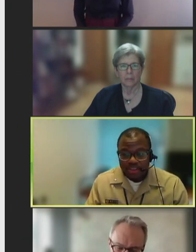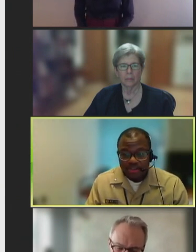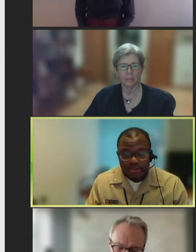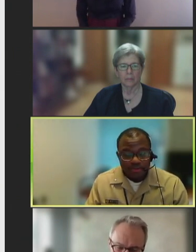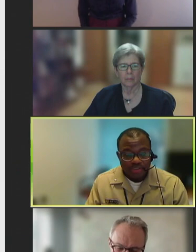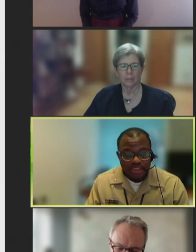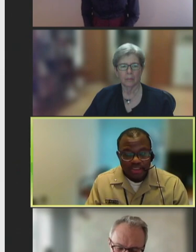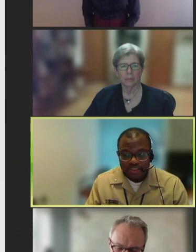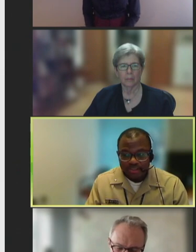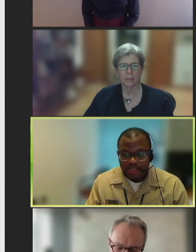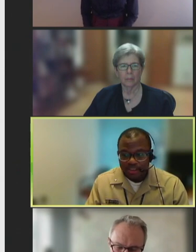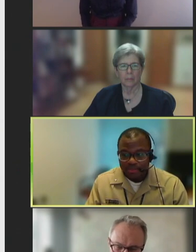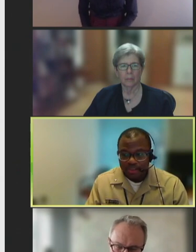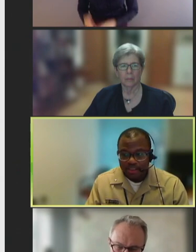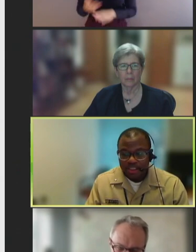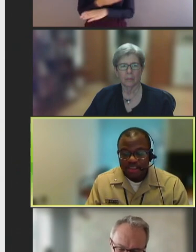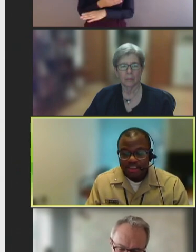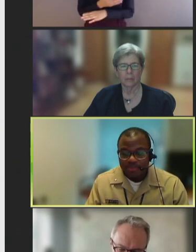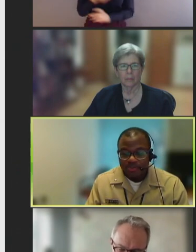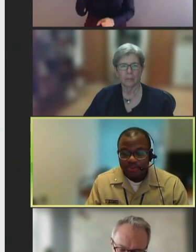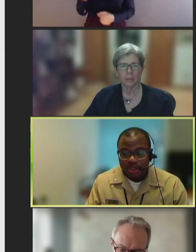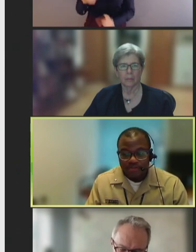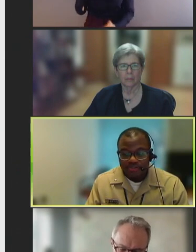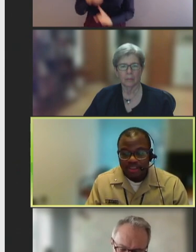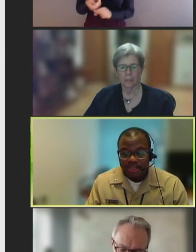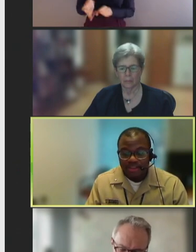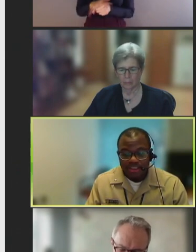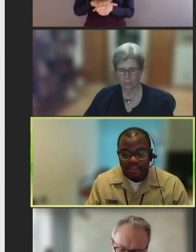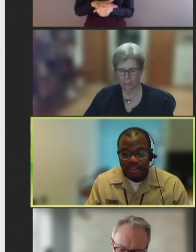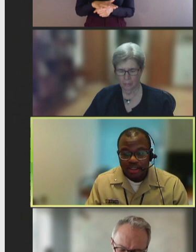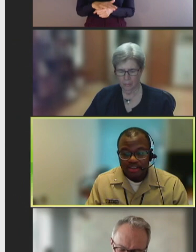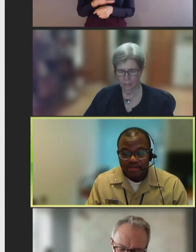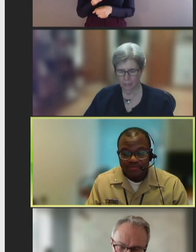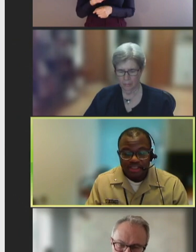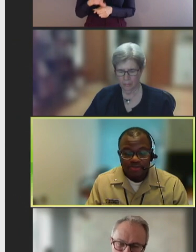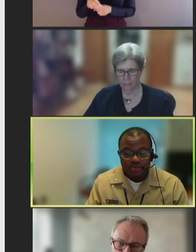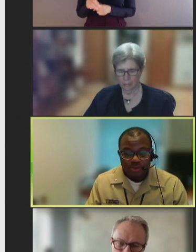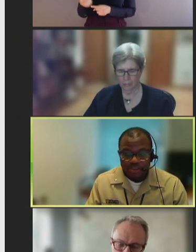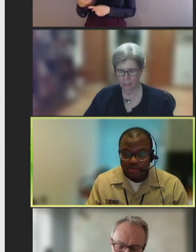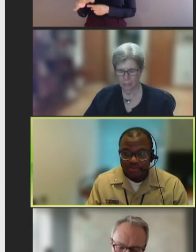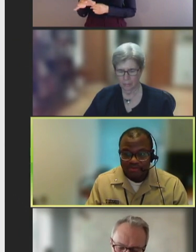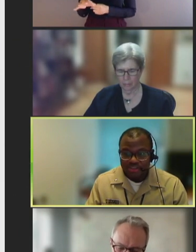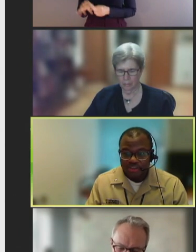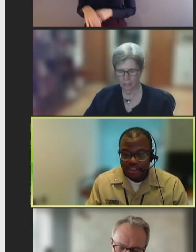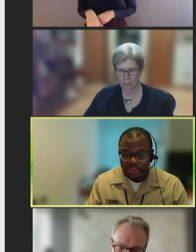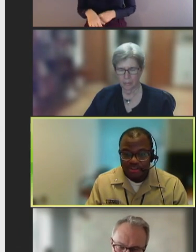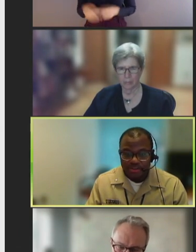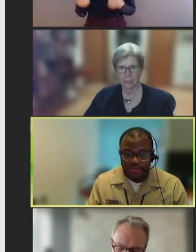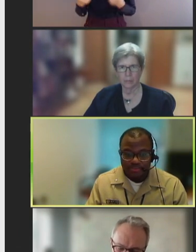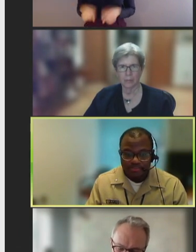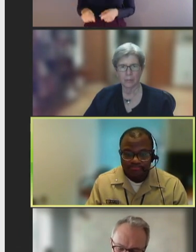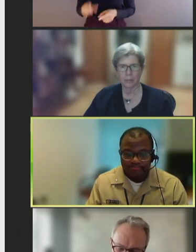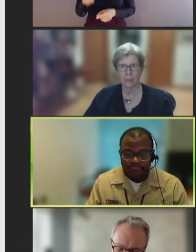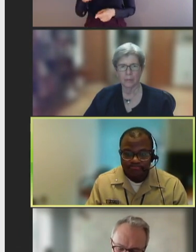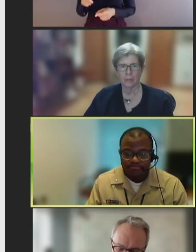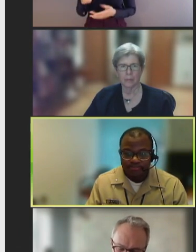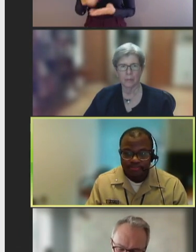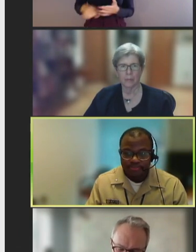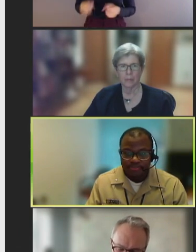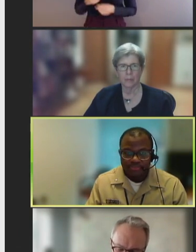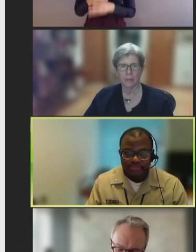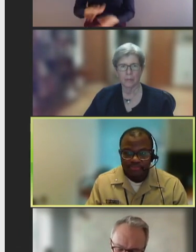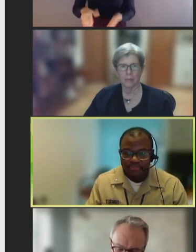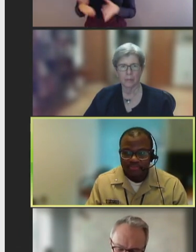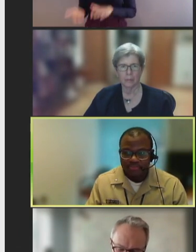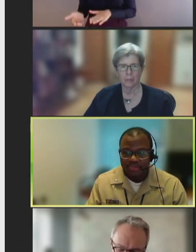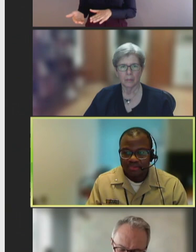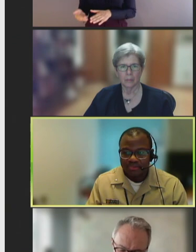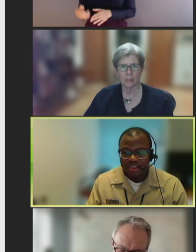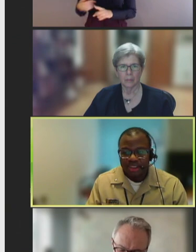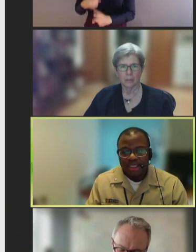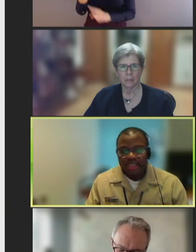of the COVID-19 pandemic, TB was often the leading cause of death due to a single infectious agent.